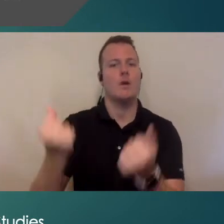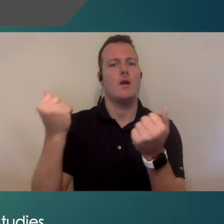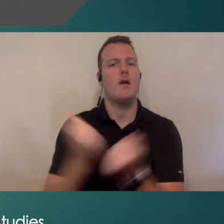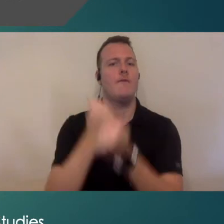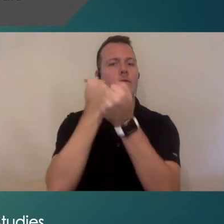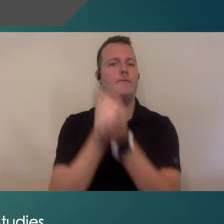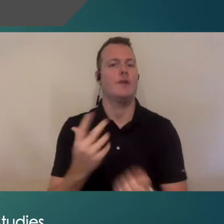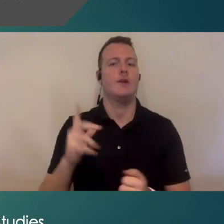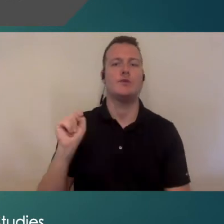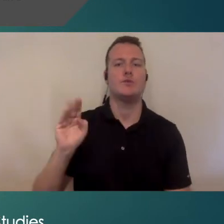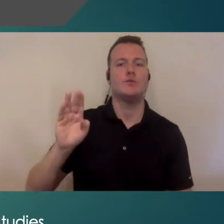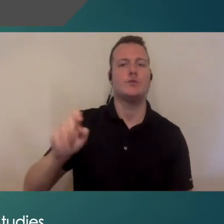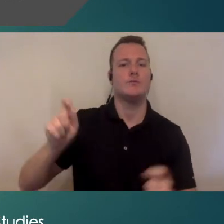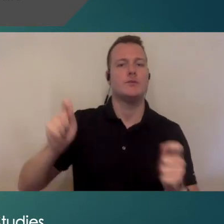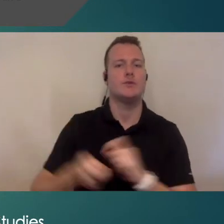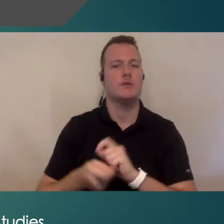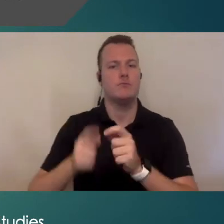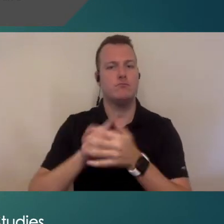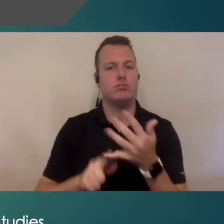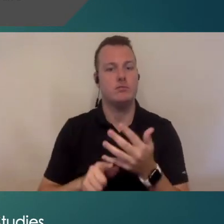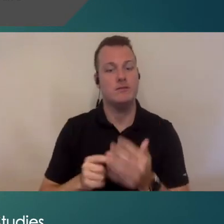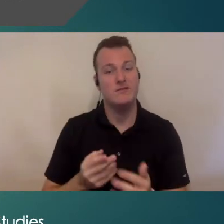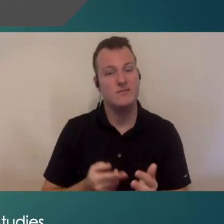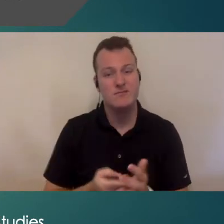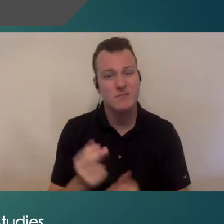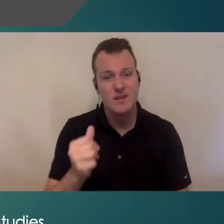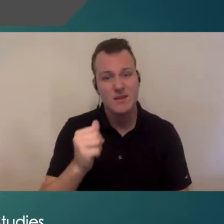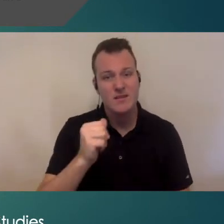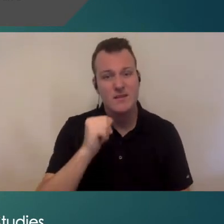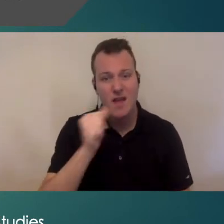little thing including a tubing change. Because that's obviously not going to